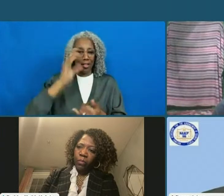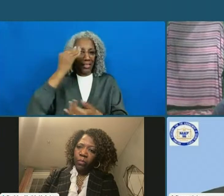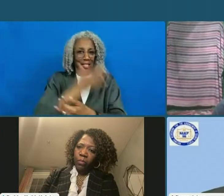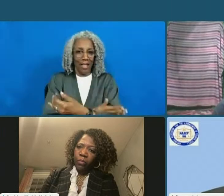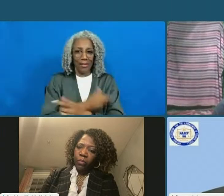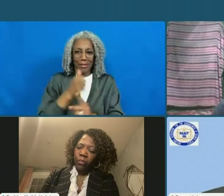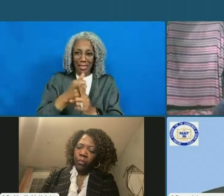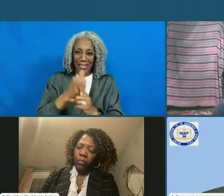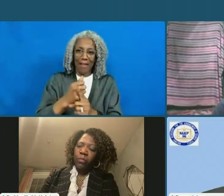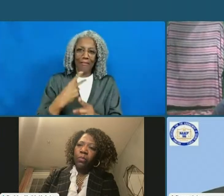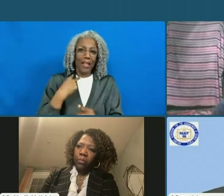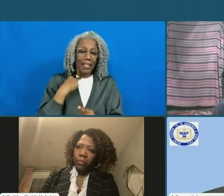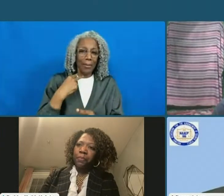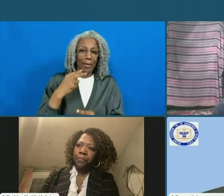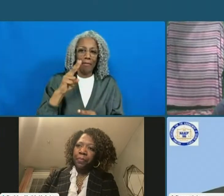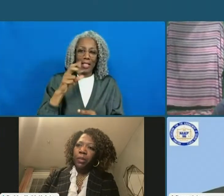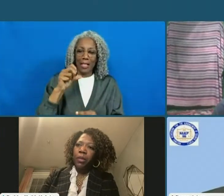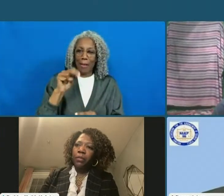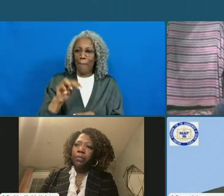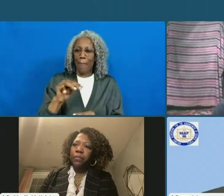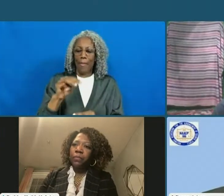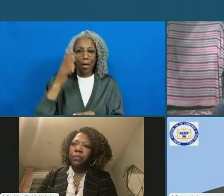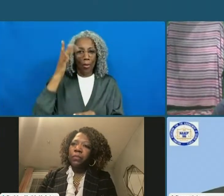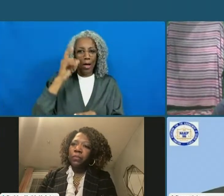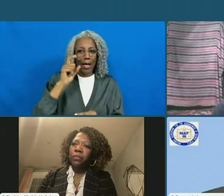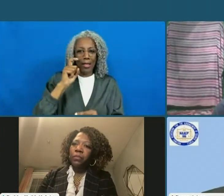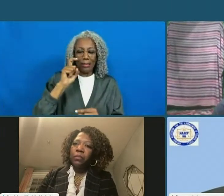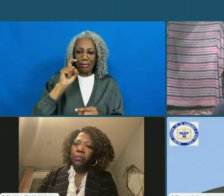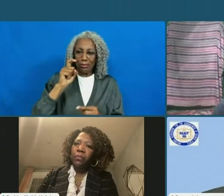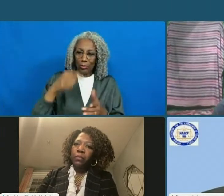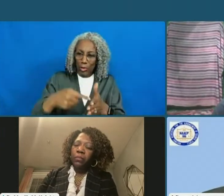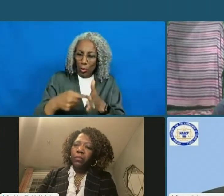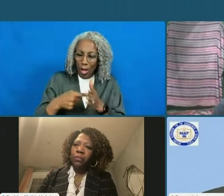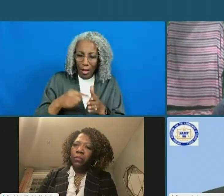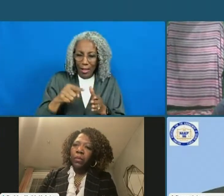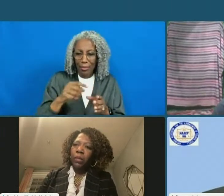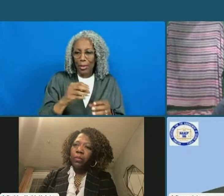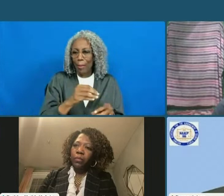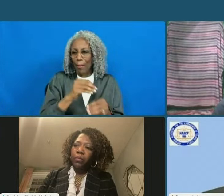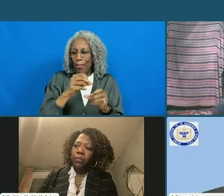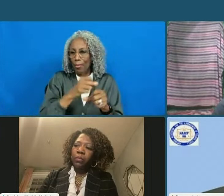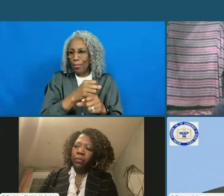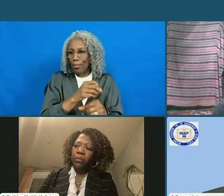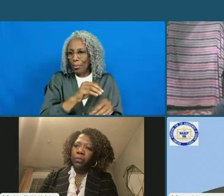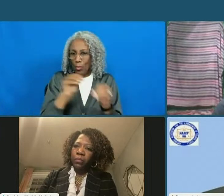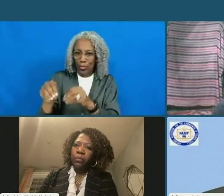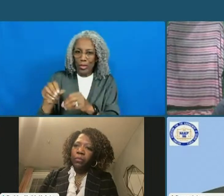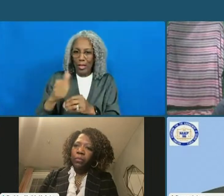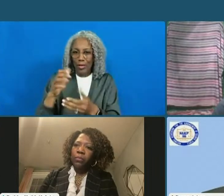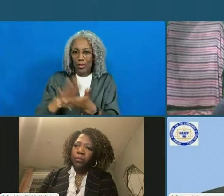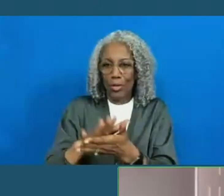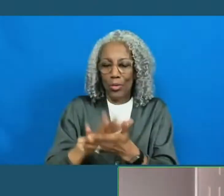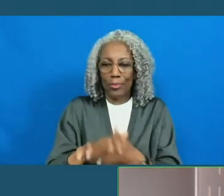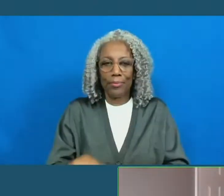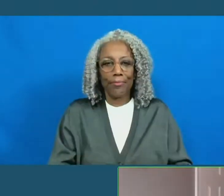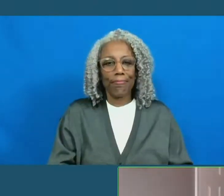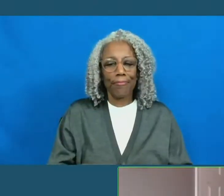school. And now she's saying that why should her son was the victim? Be the one who who is